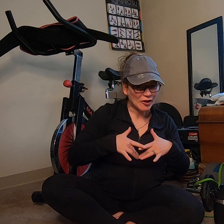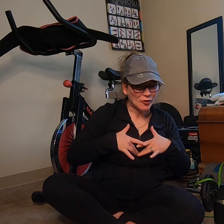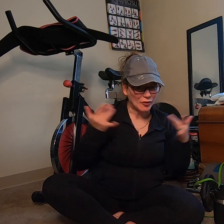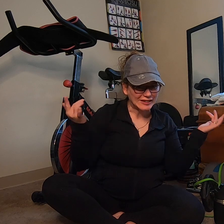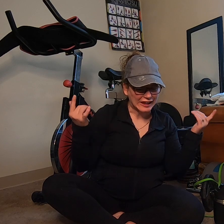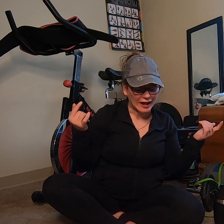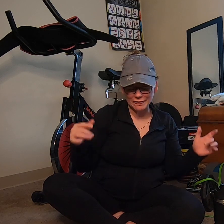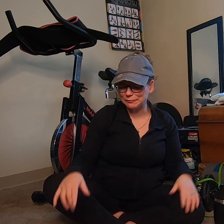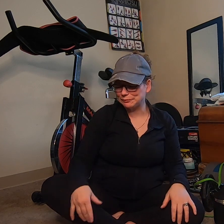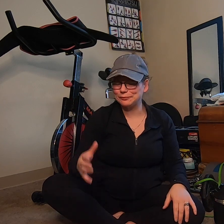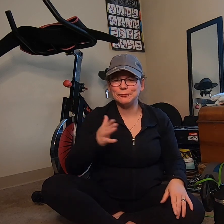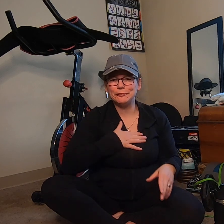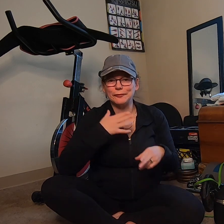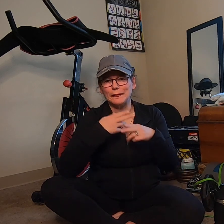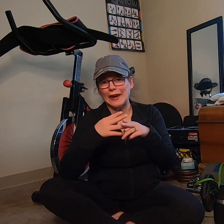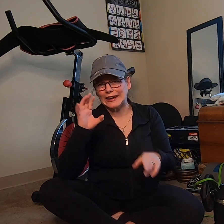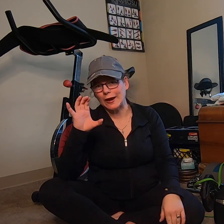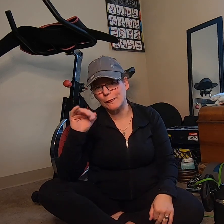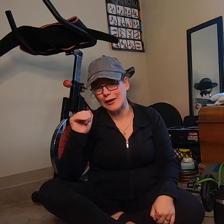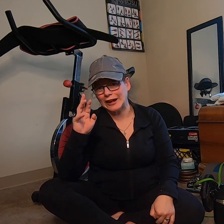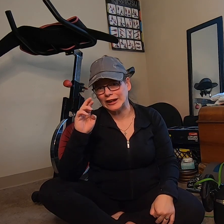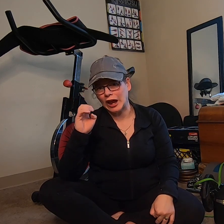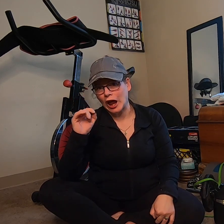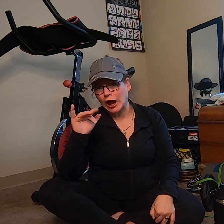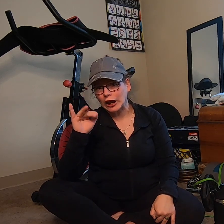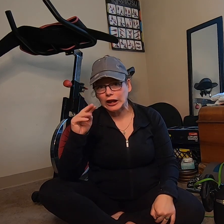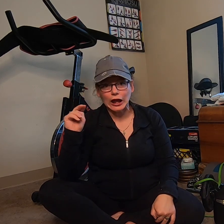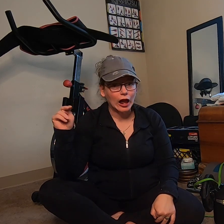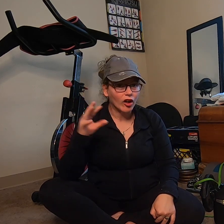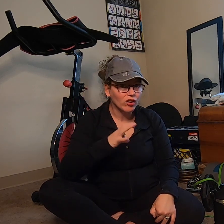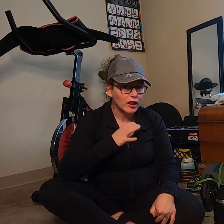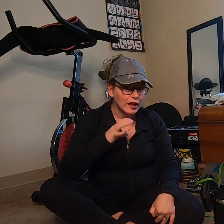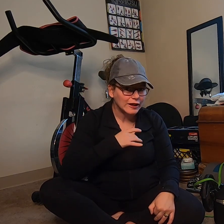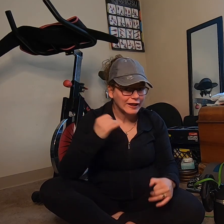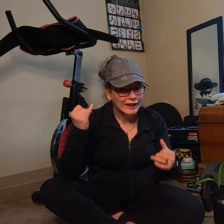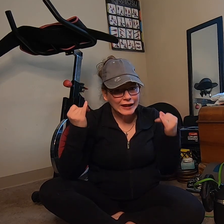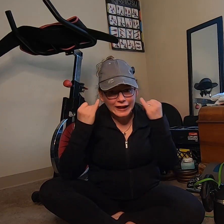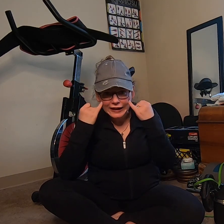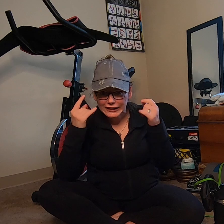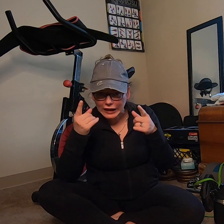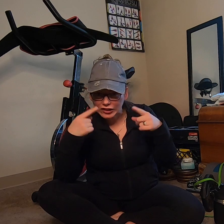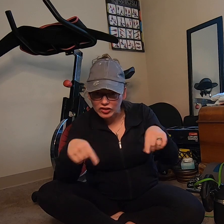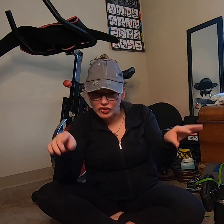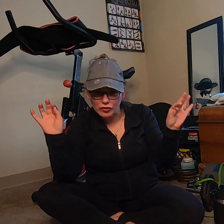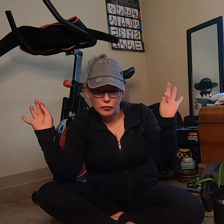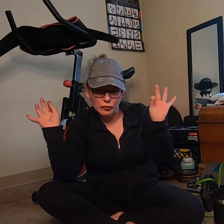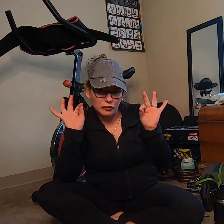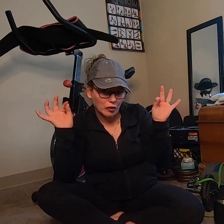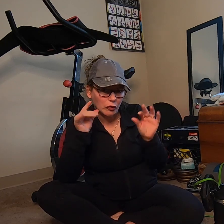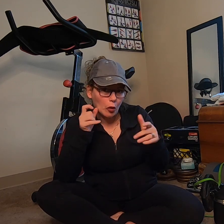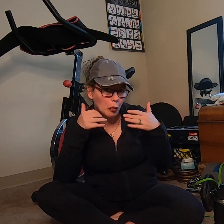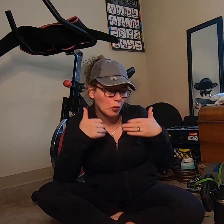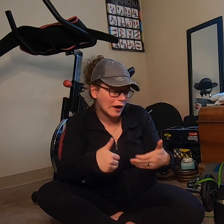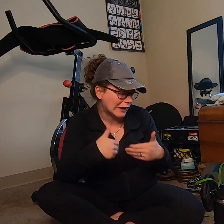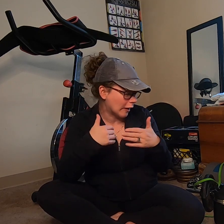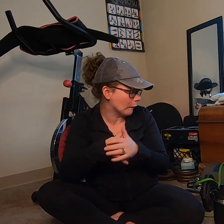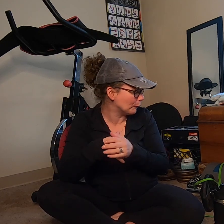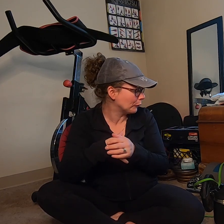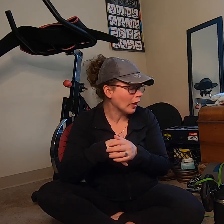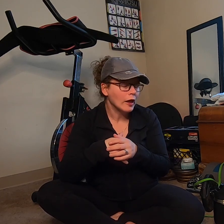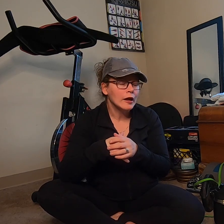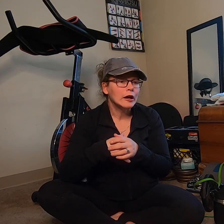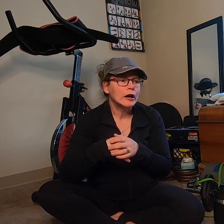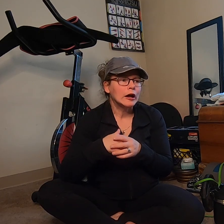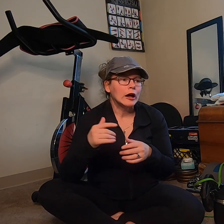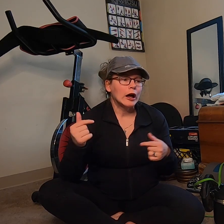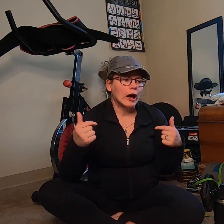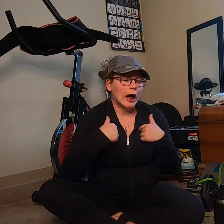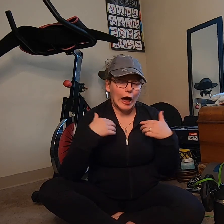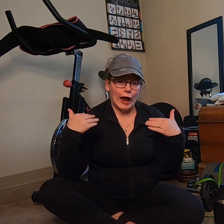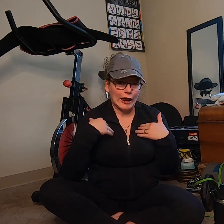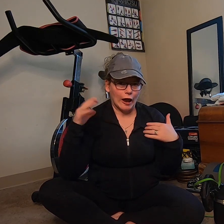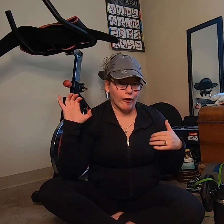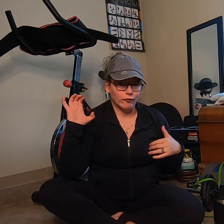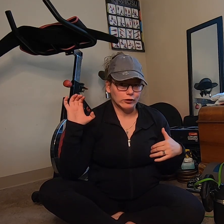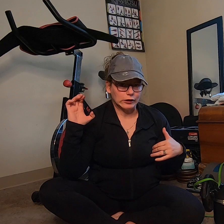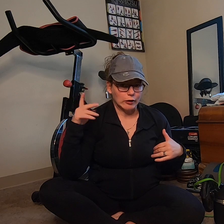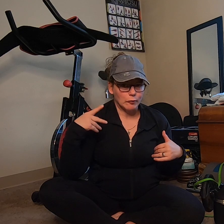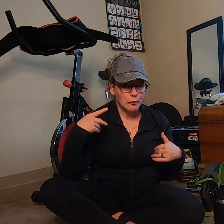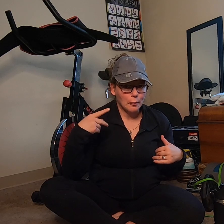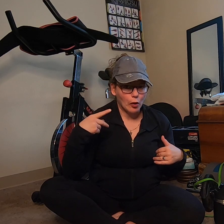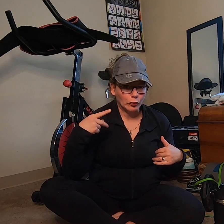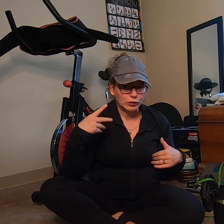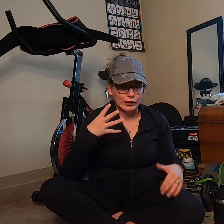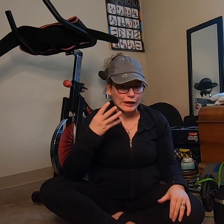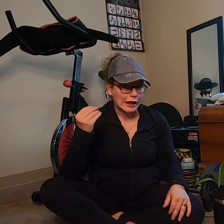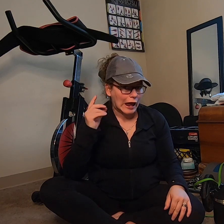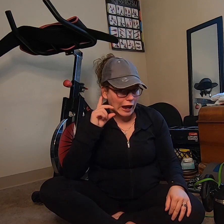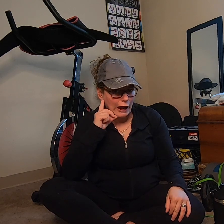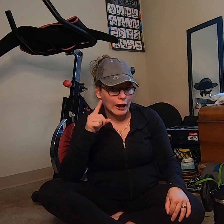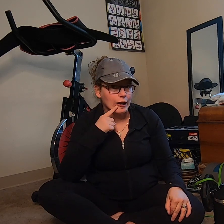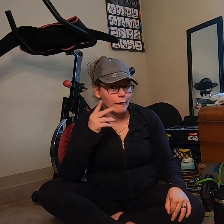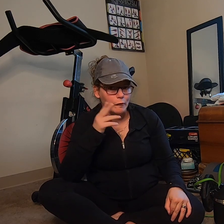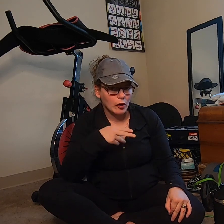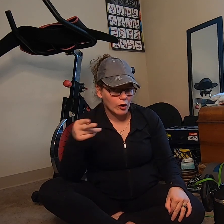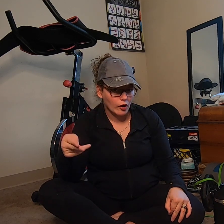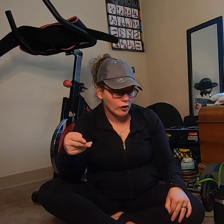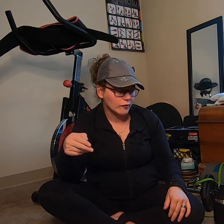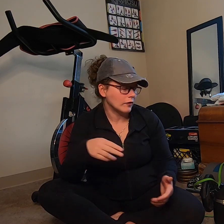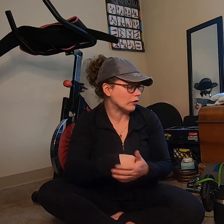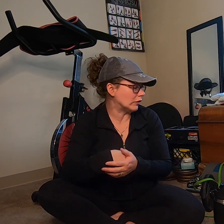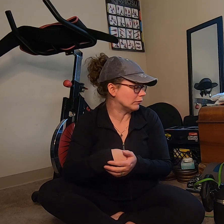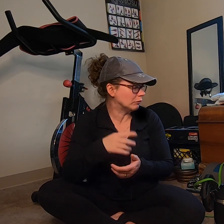what's up Carolynn in case you don't know who I am I have cerebral palsy and I am hard of hearing